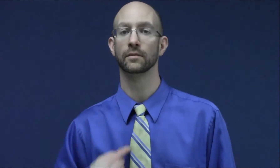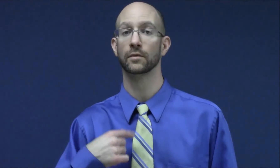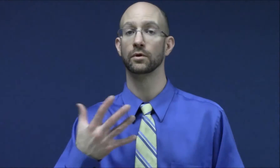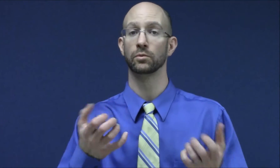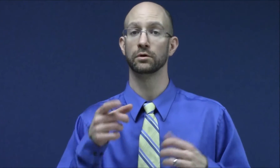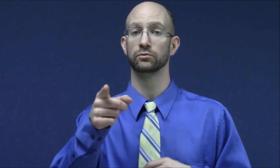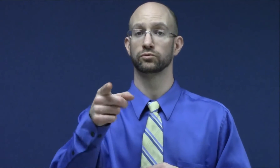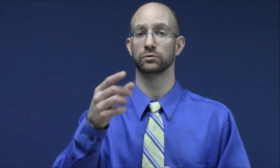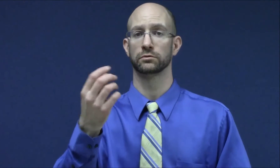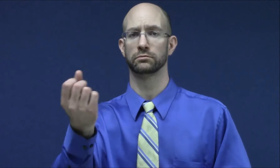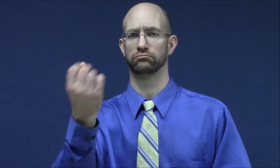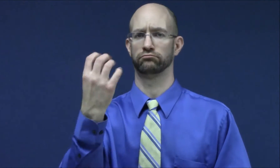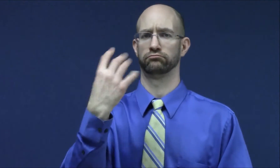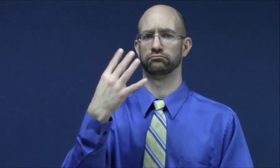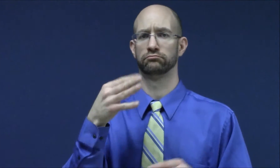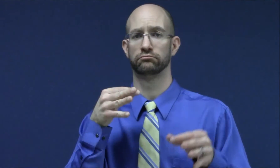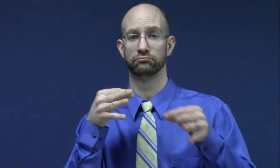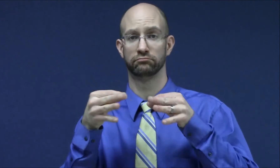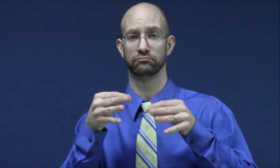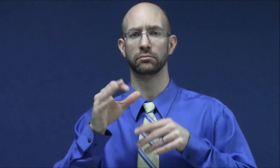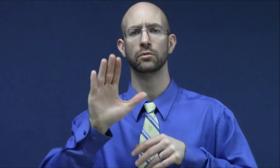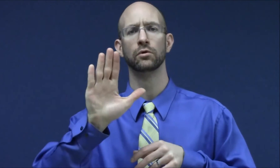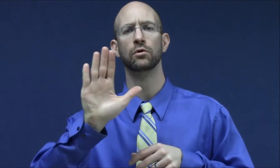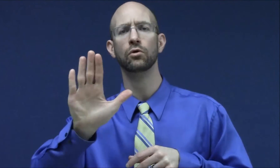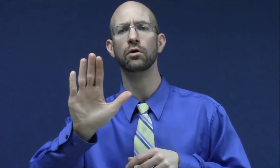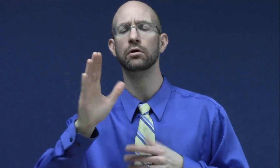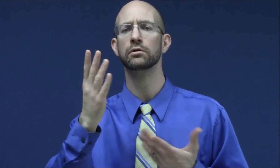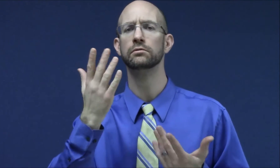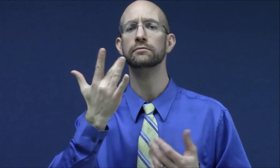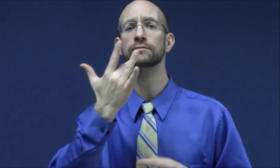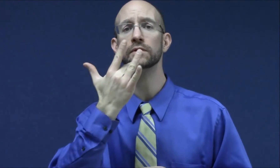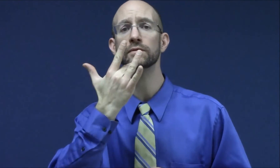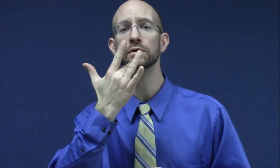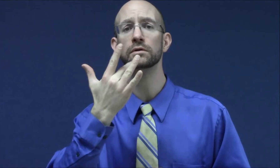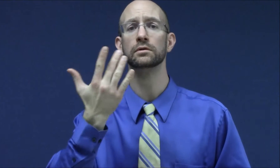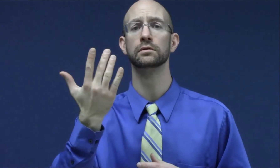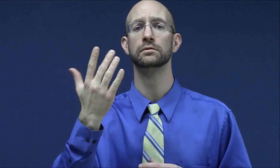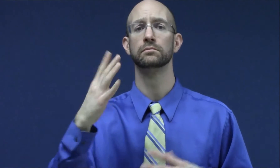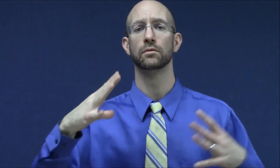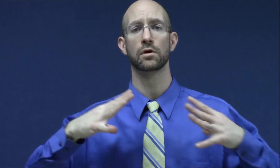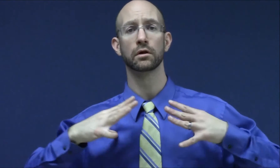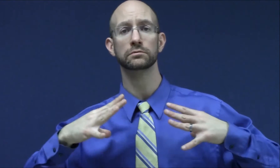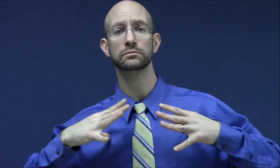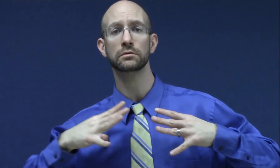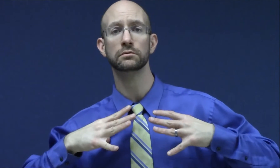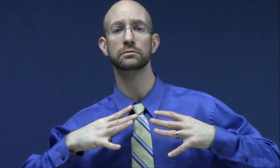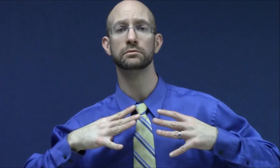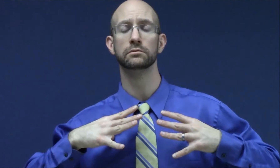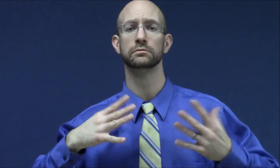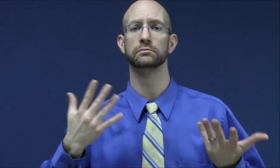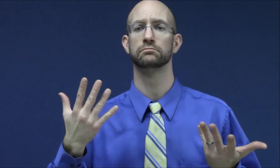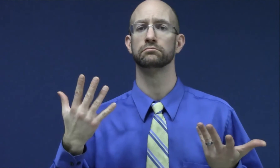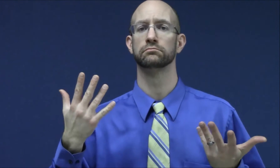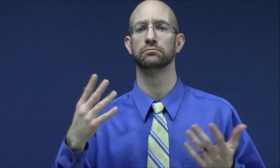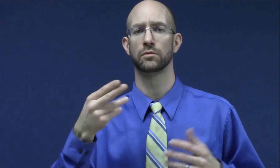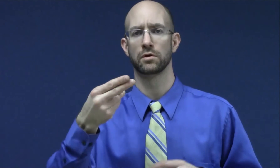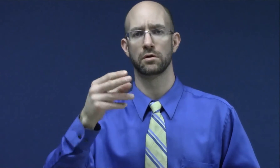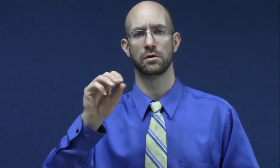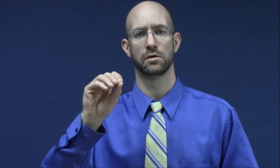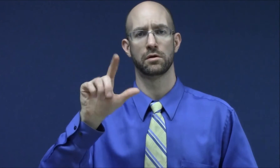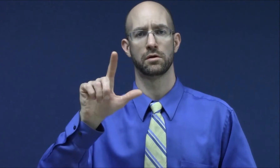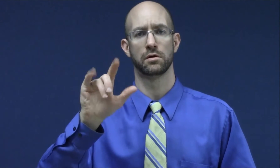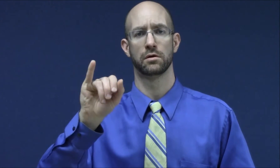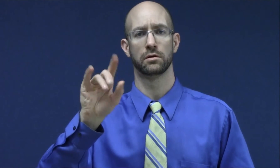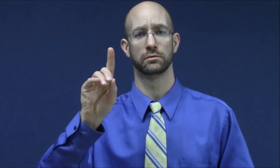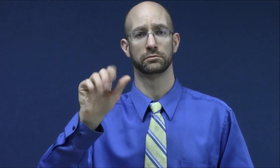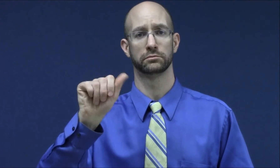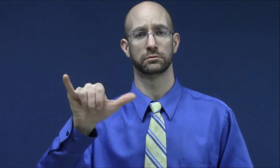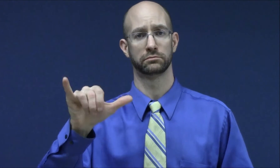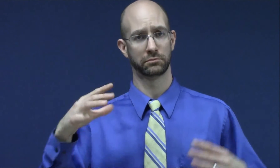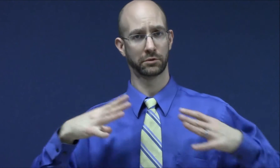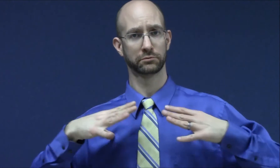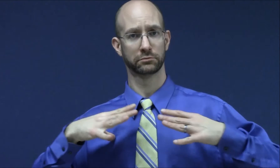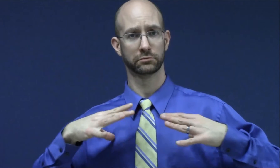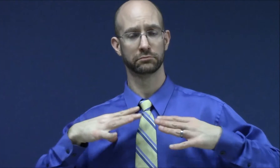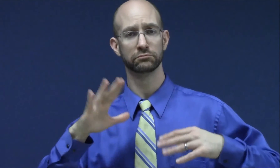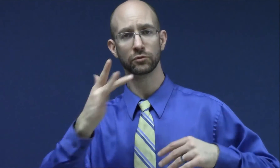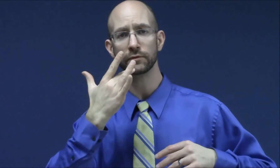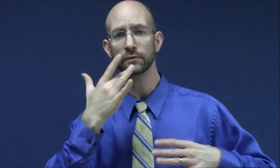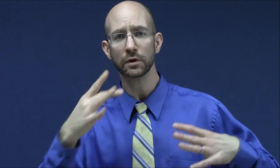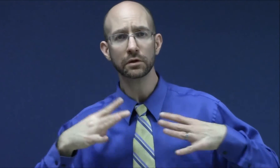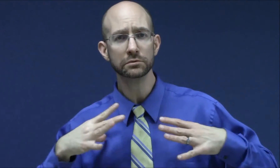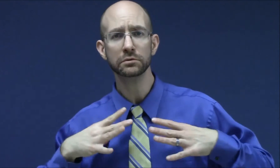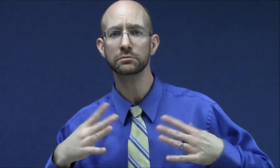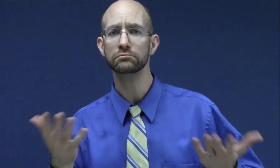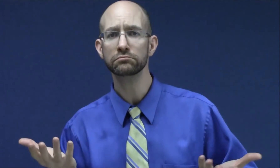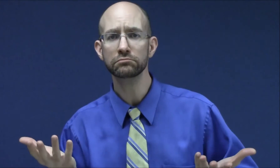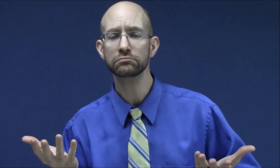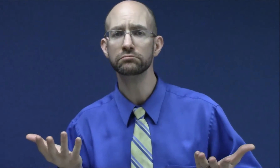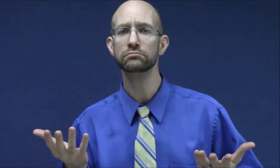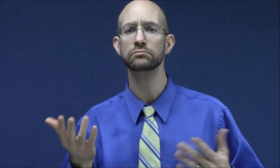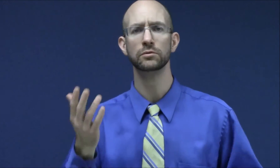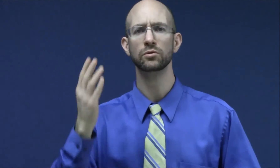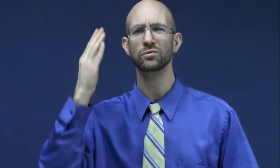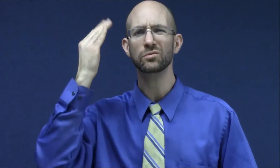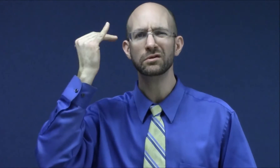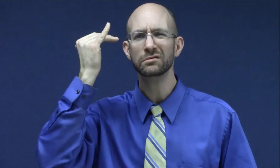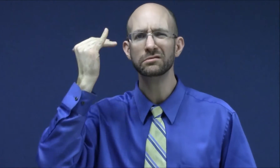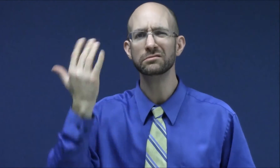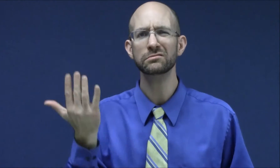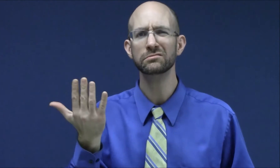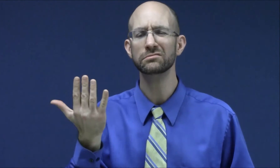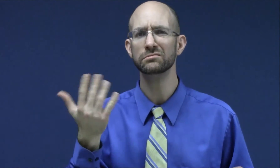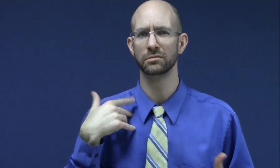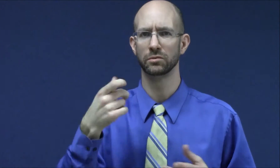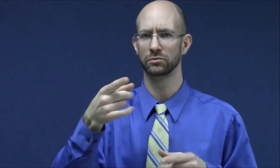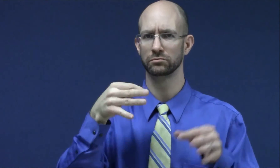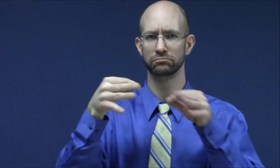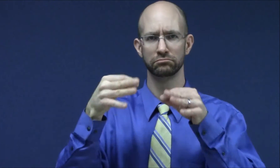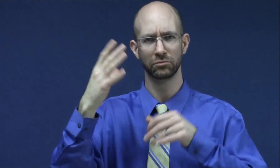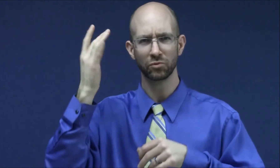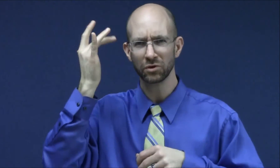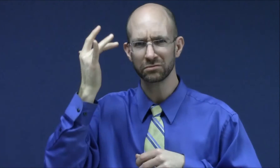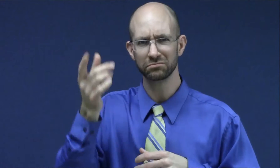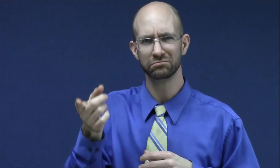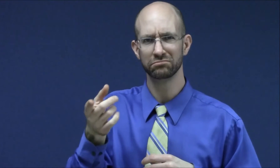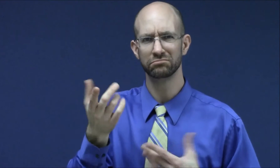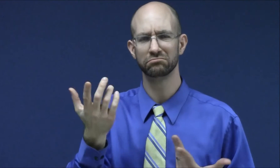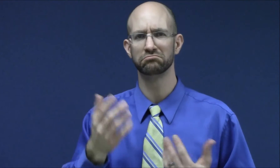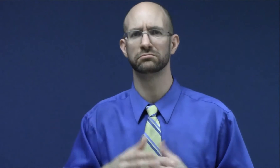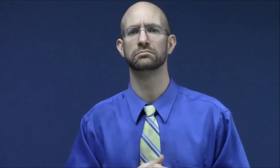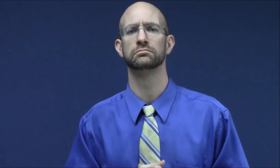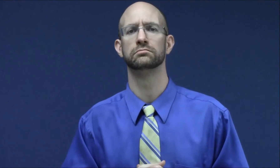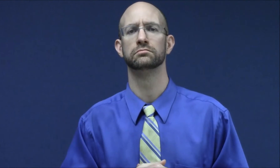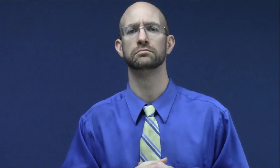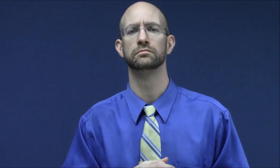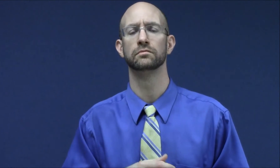I want you to tell me with explanation of your favorite holiday with reason why.